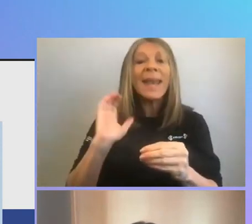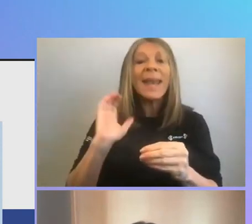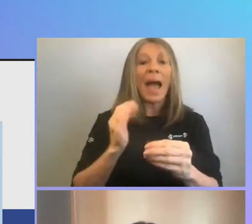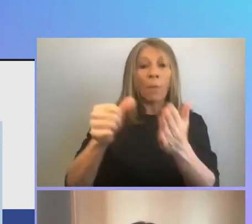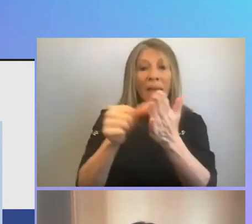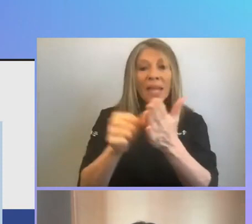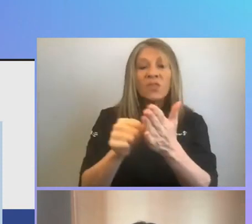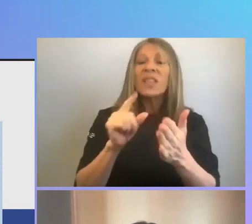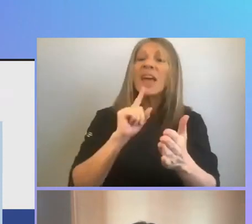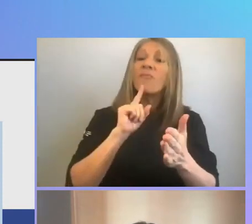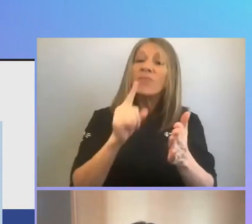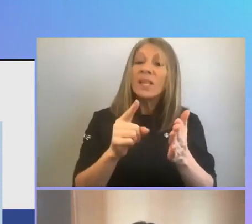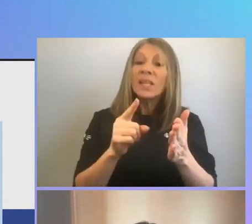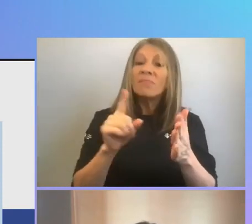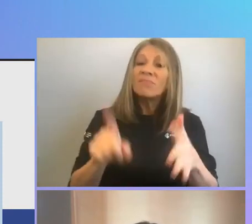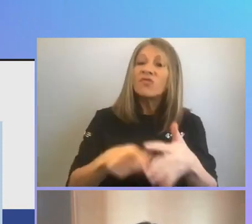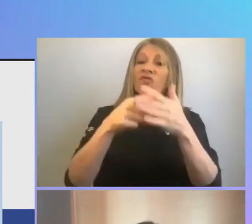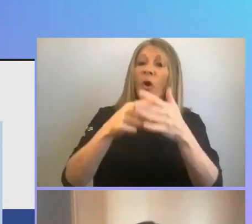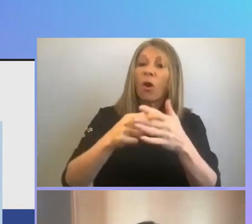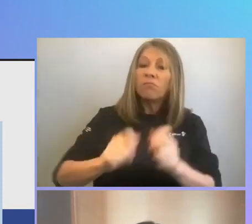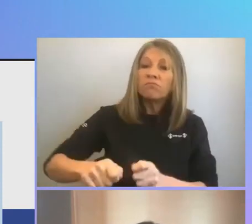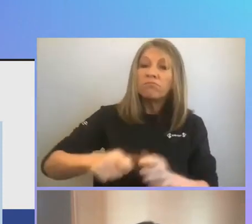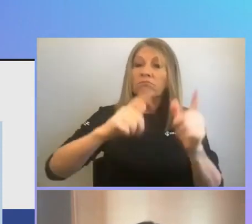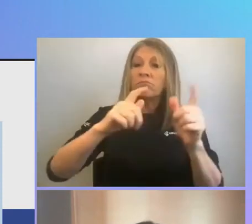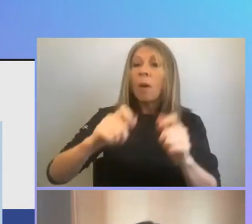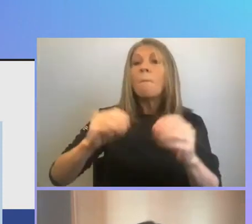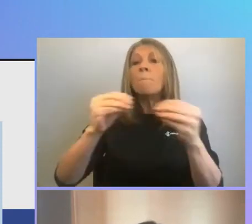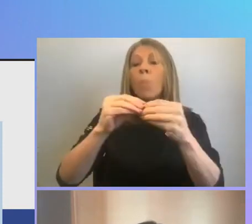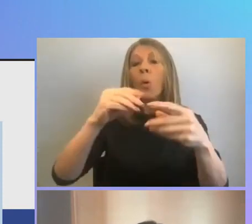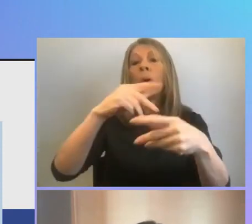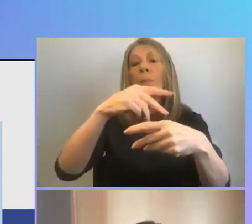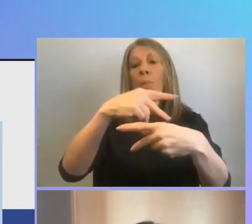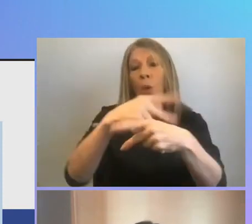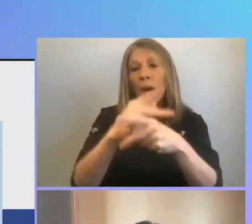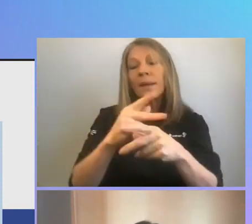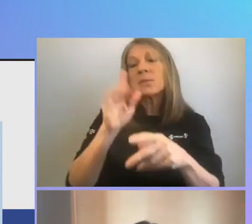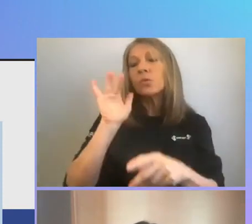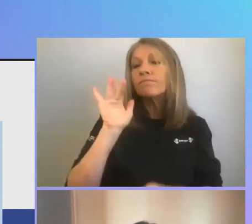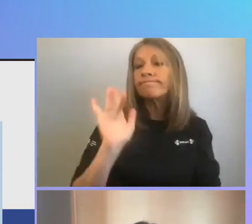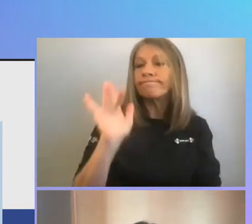loading more and more products on the click of a button.